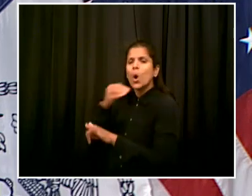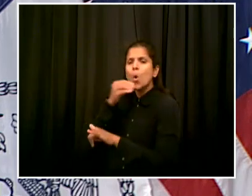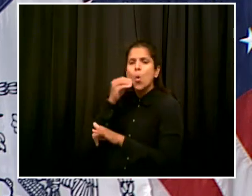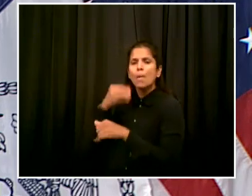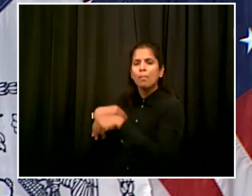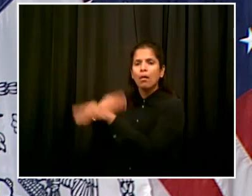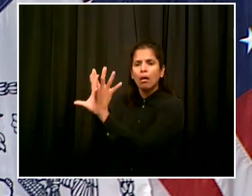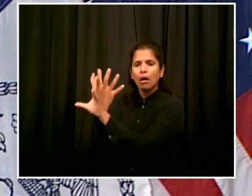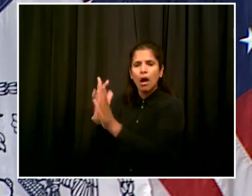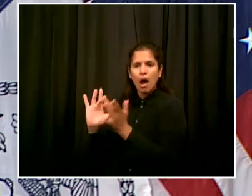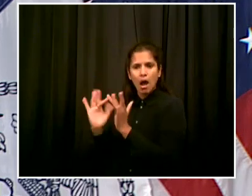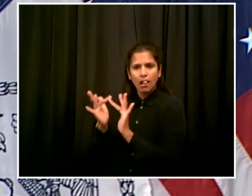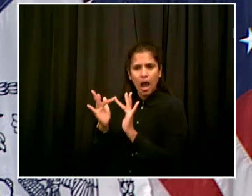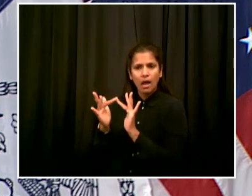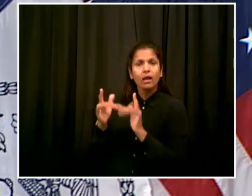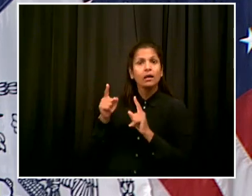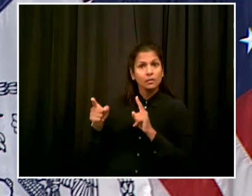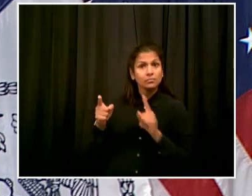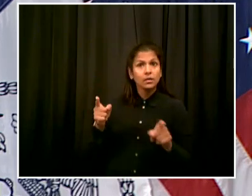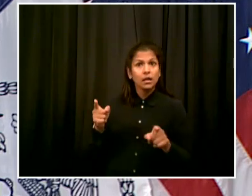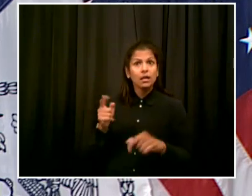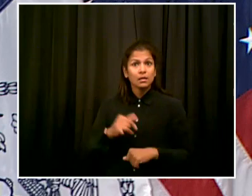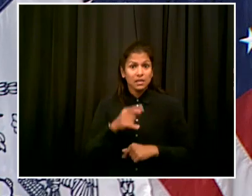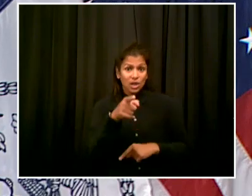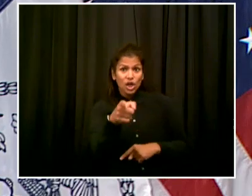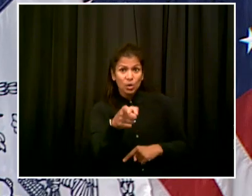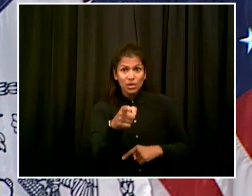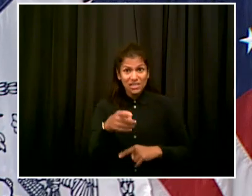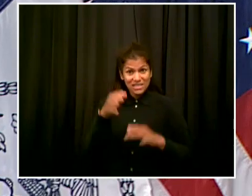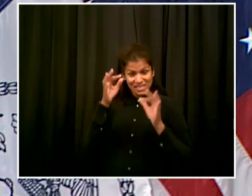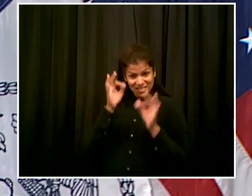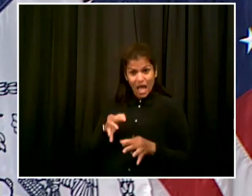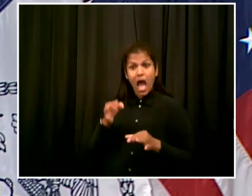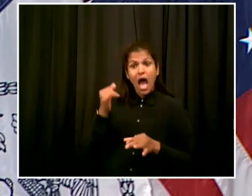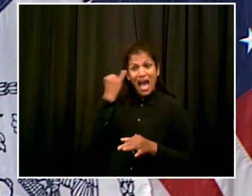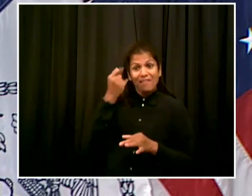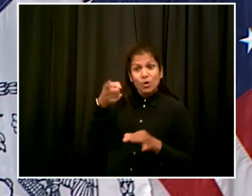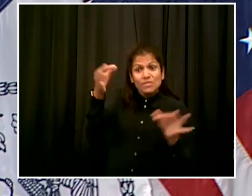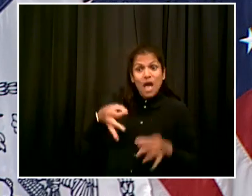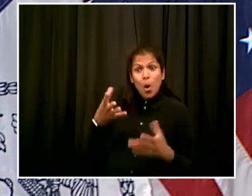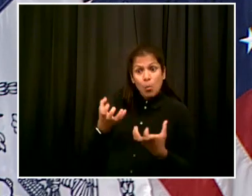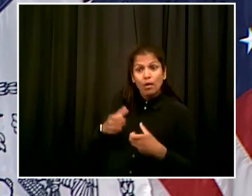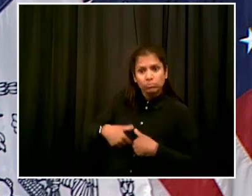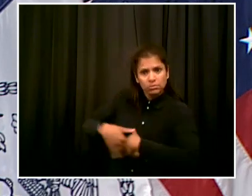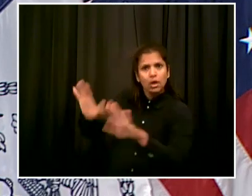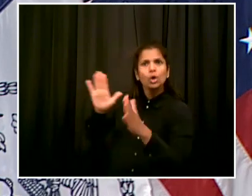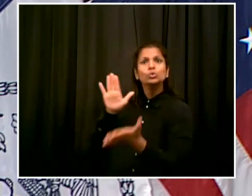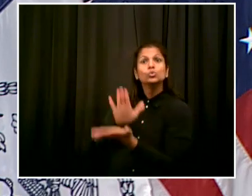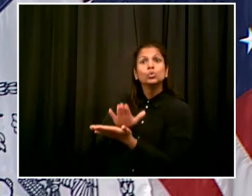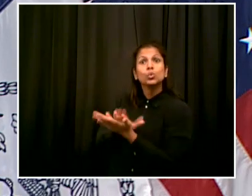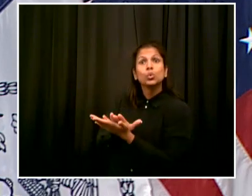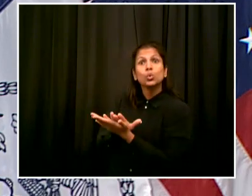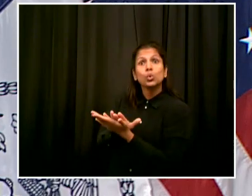TABULATED. AT Y ANPNOIT PARENTS CAN MAKE THAT DECISION AND GO TO REMOTE LEARNING INSTANTLY IF